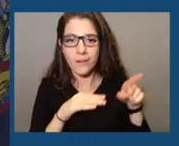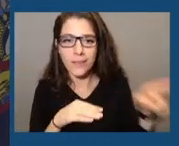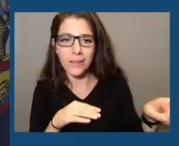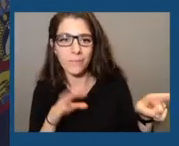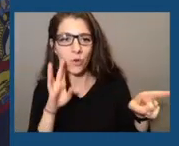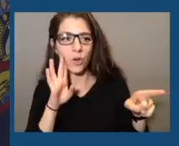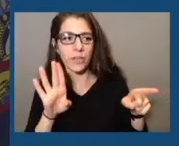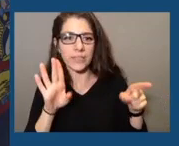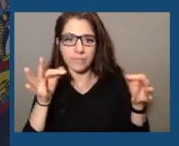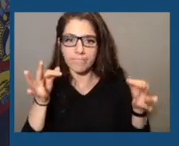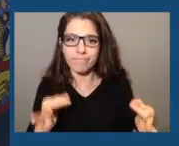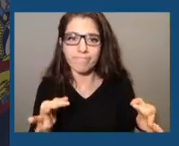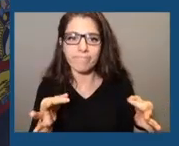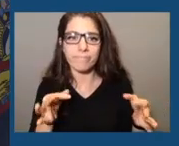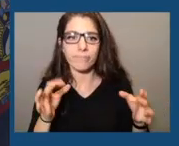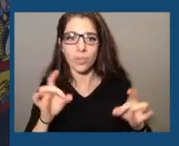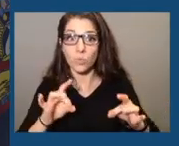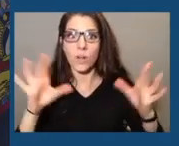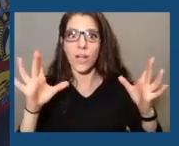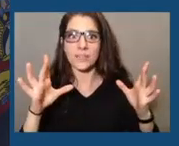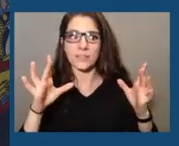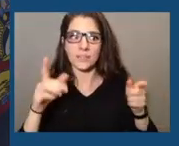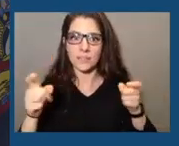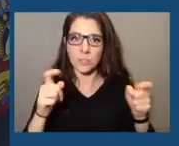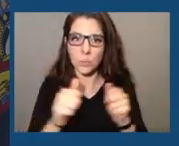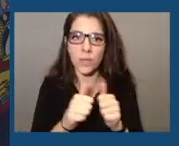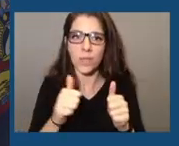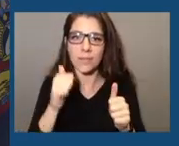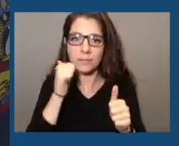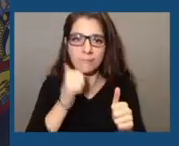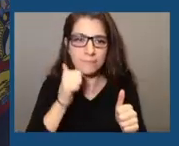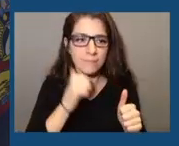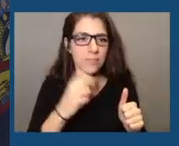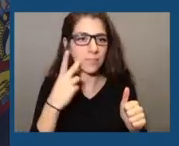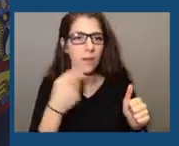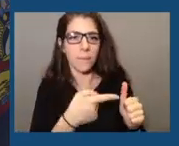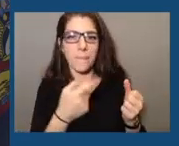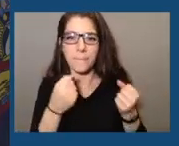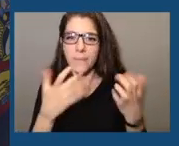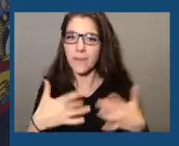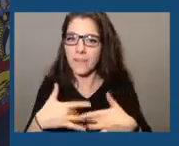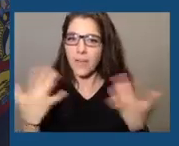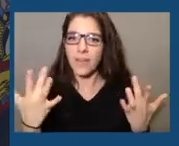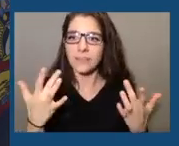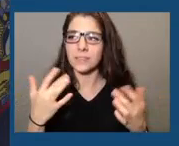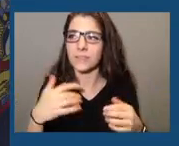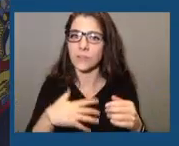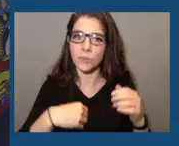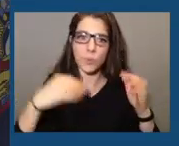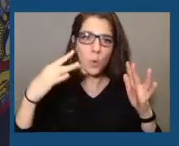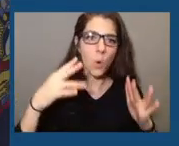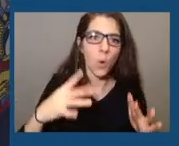and the crises that he had to deal with saw him at many, many events, whether it's the snowstorms or trying to deal with